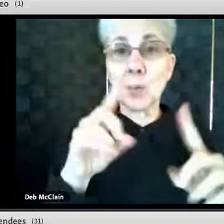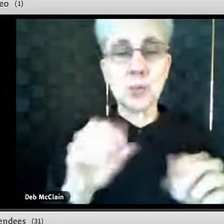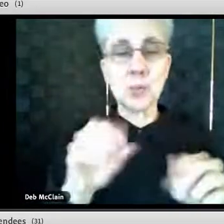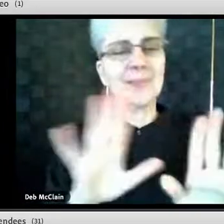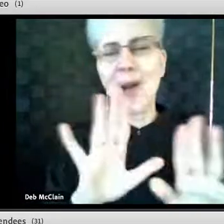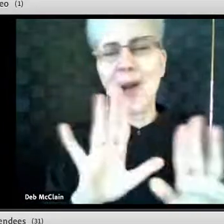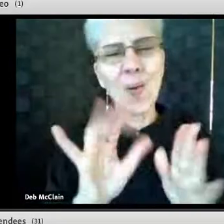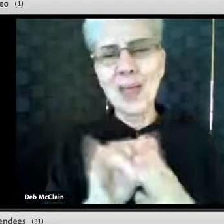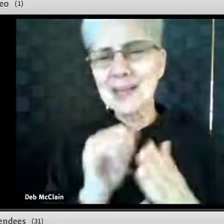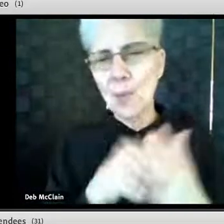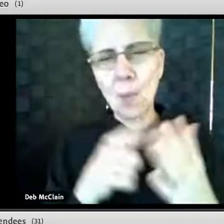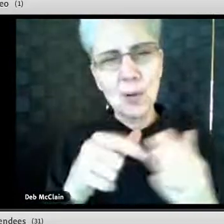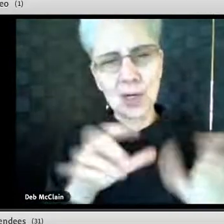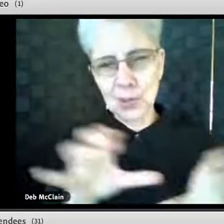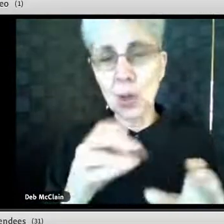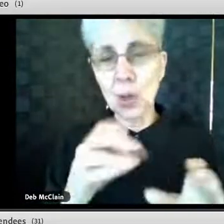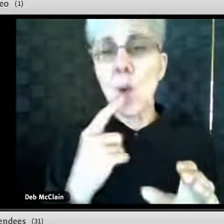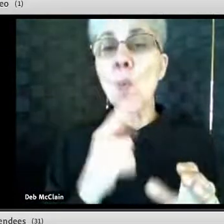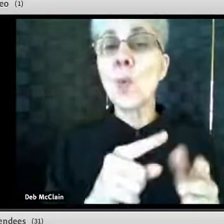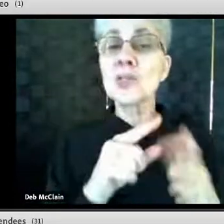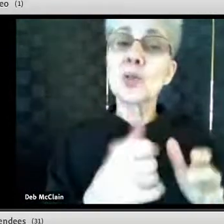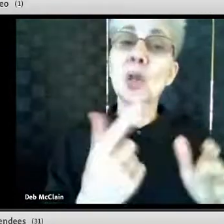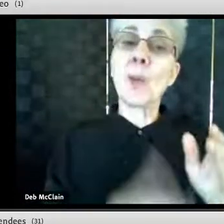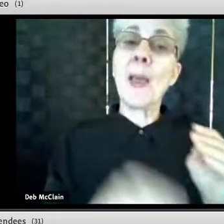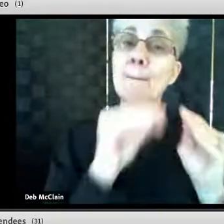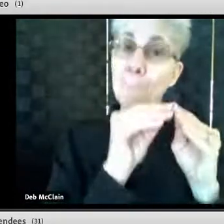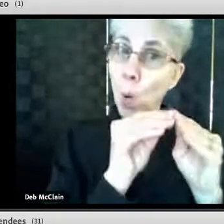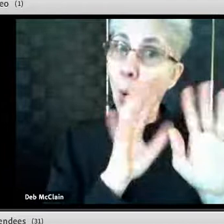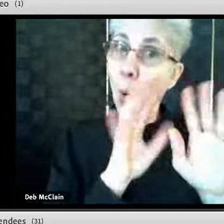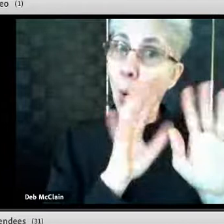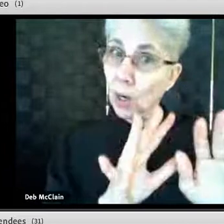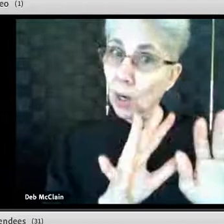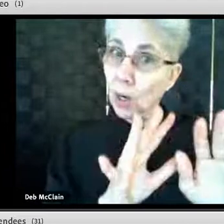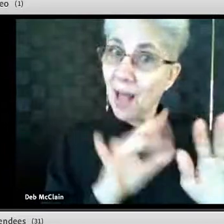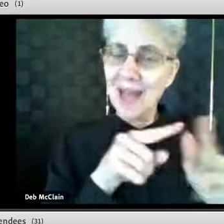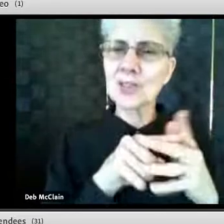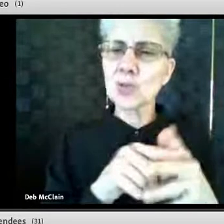and that's all I'm going to do." That's not what we're going to do. We're just going to do maybe a little bit more of it